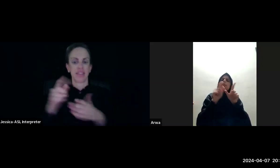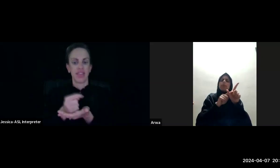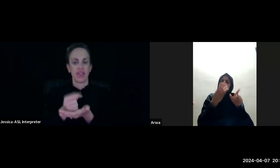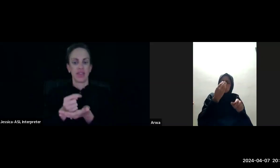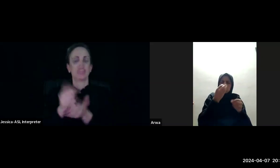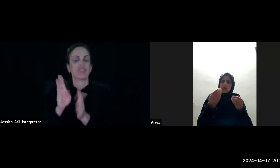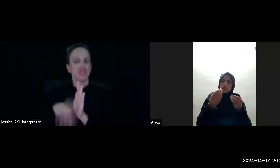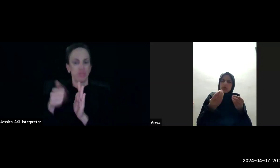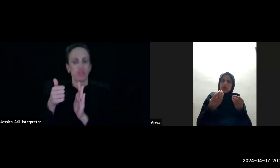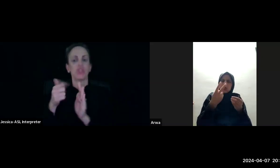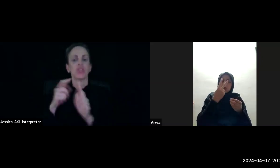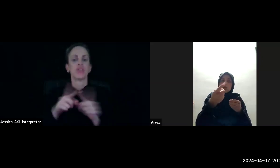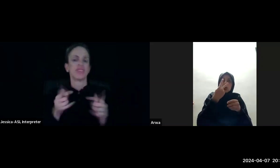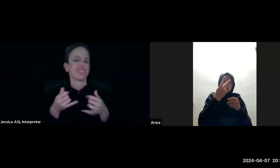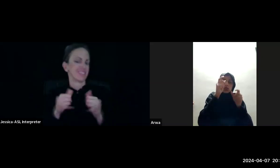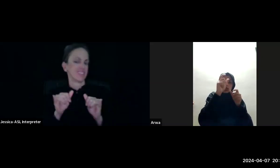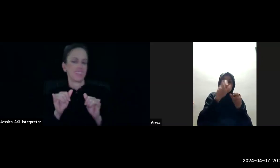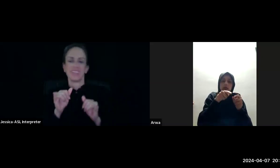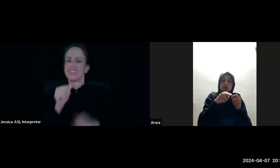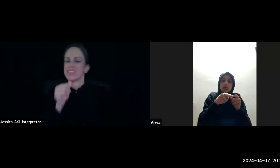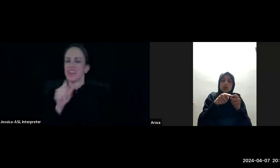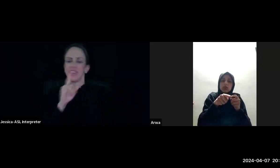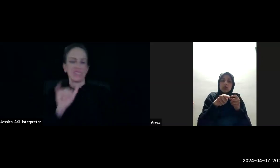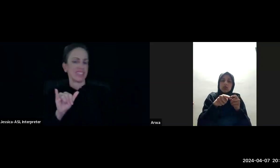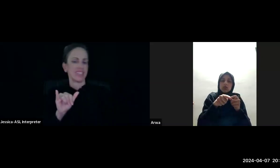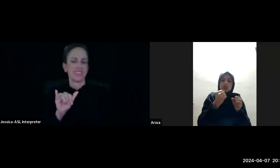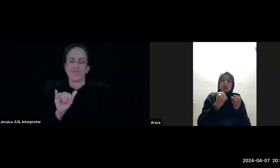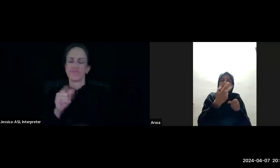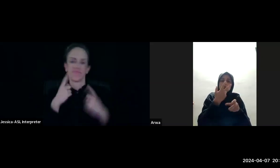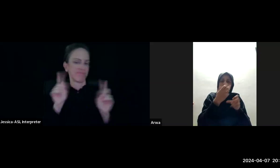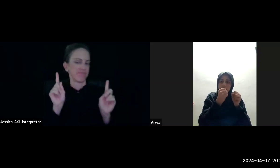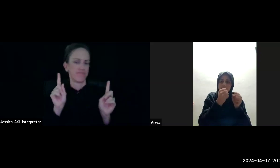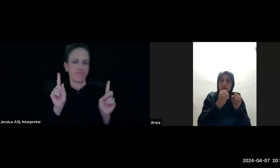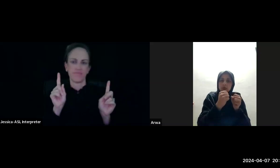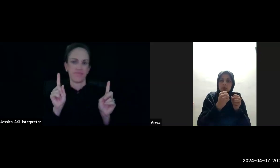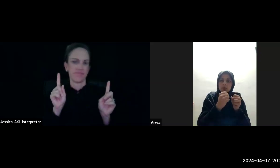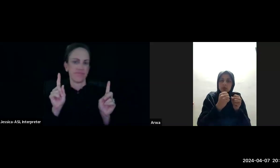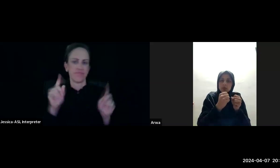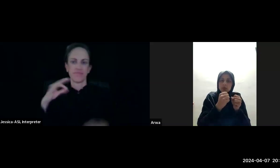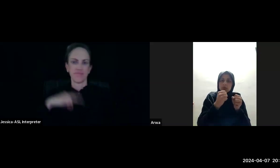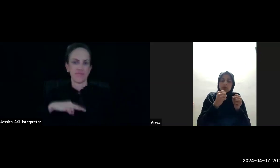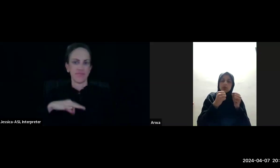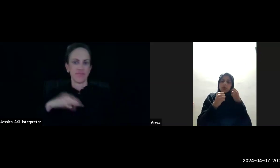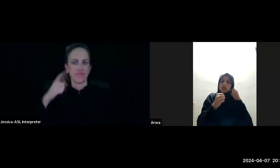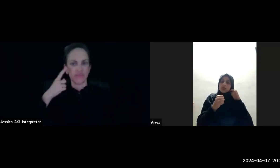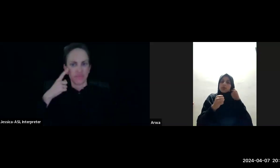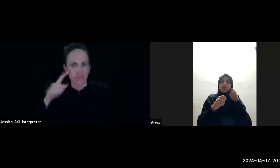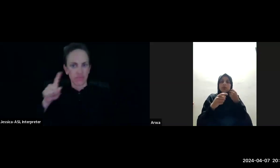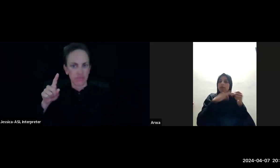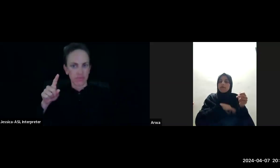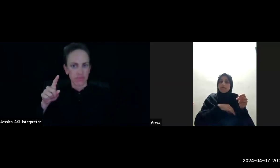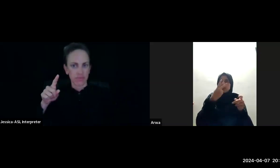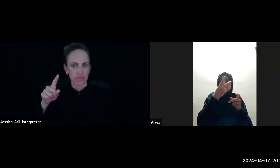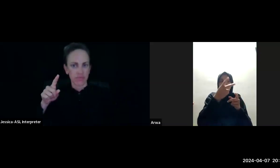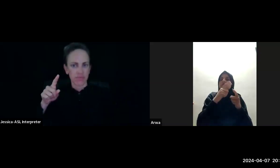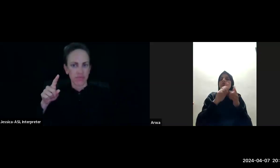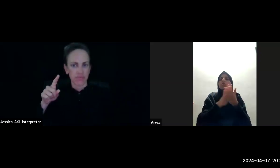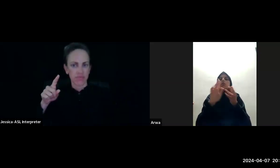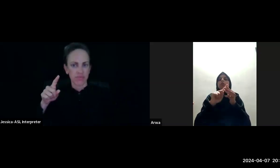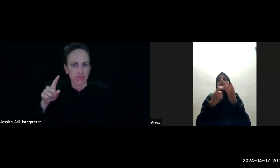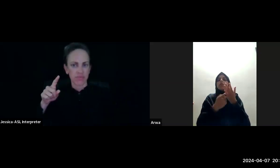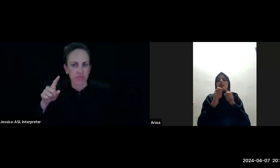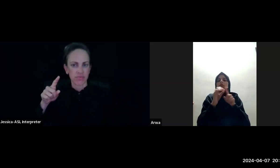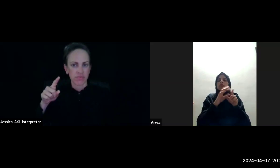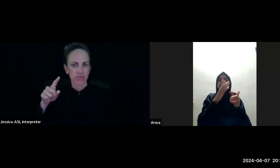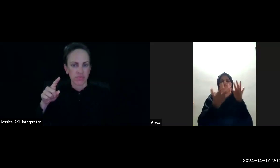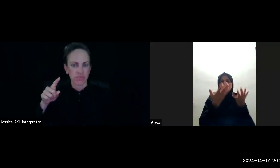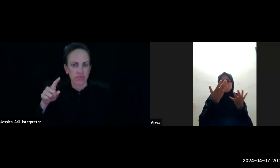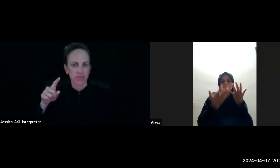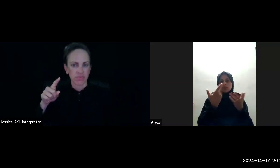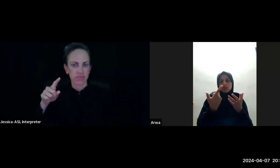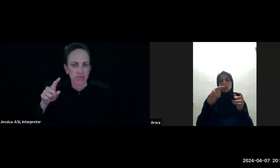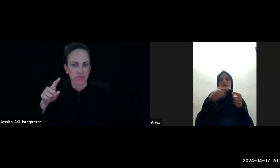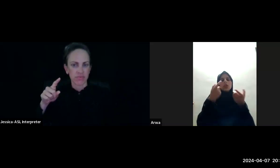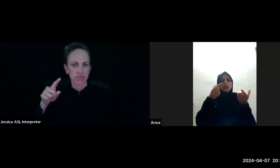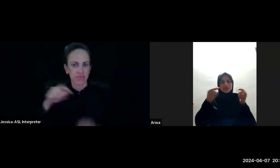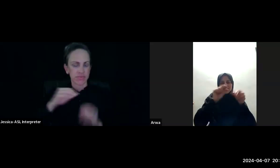not seen it to be very useful in ophthalalmology. it's much useful in in hematological disorders okay, at